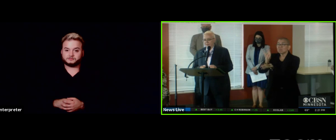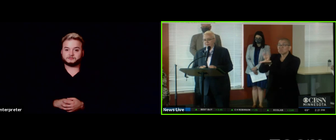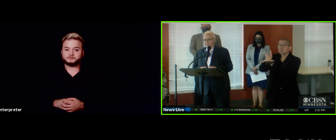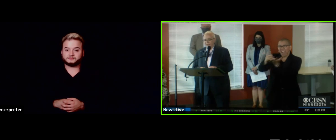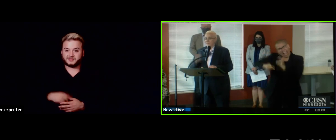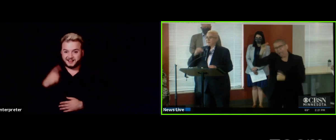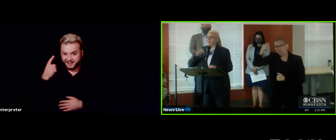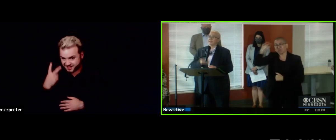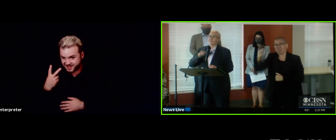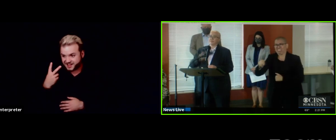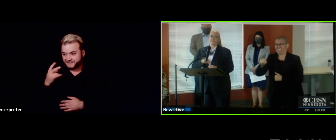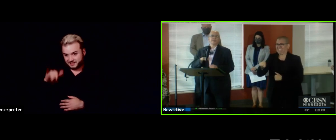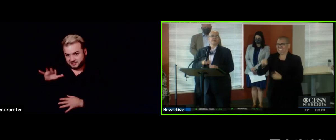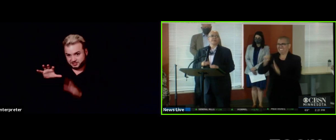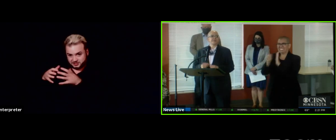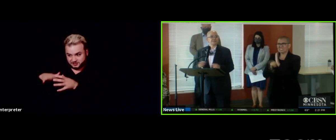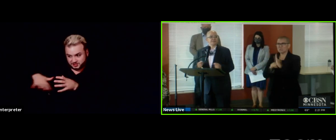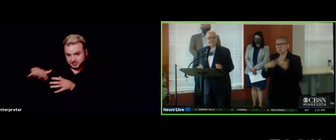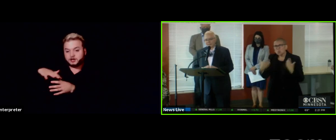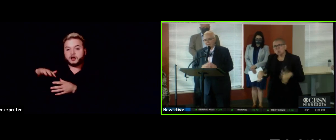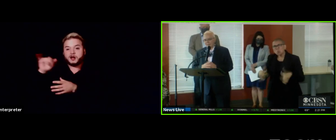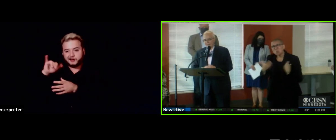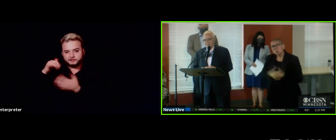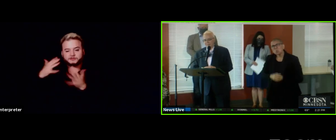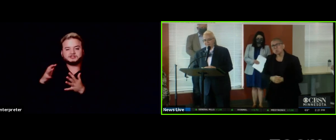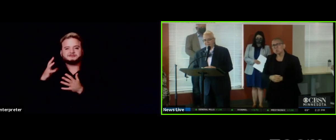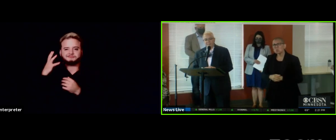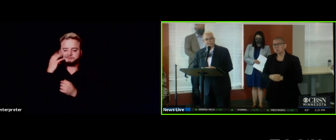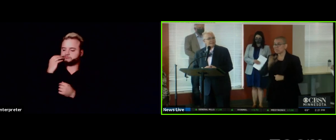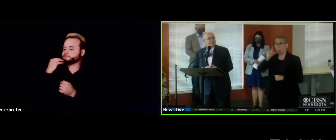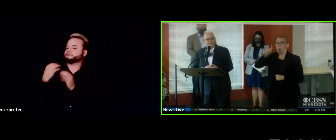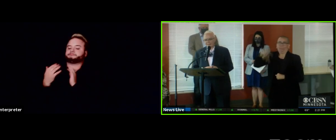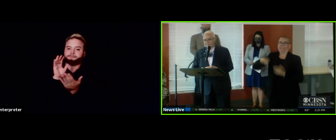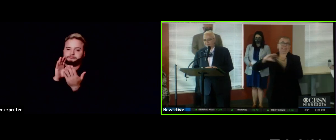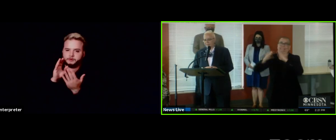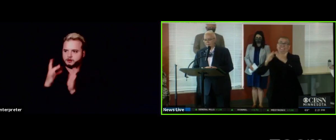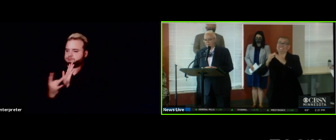issue. This is not a city problem, this is a statewide problem. Counties like Blue Earth